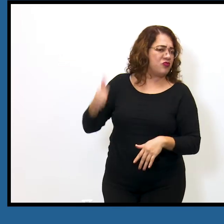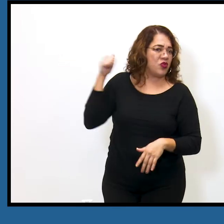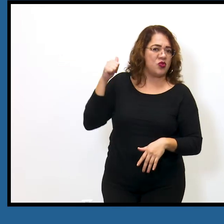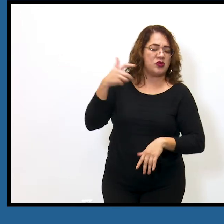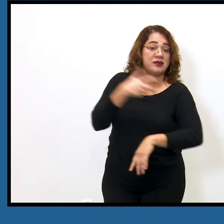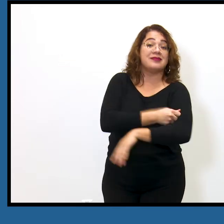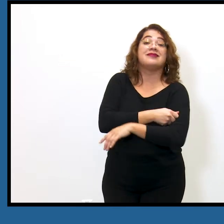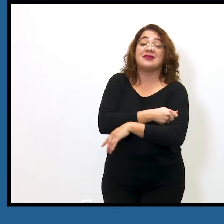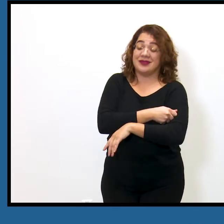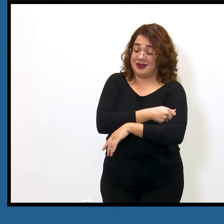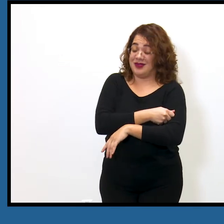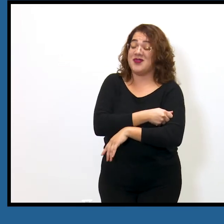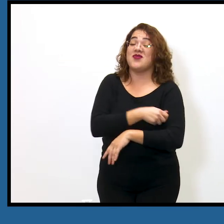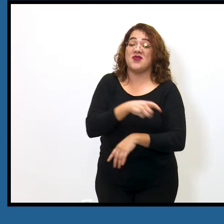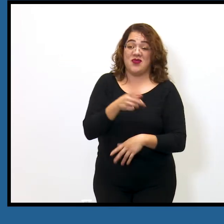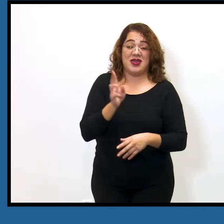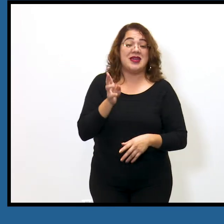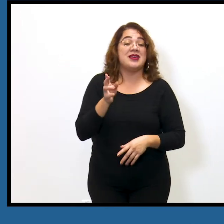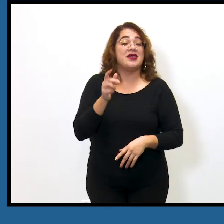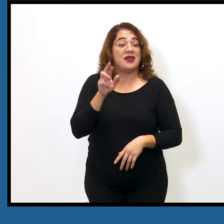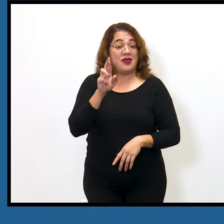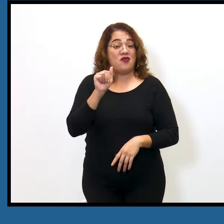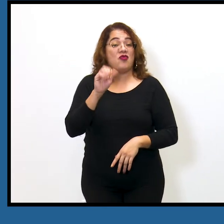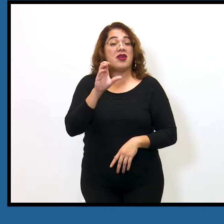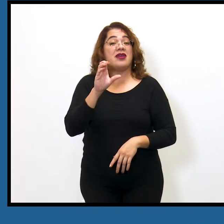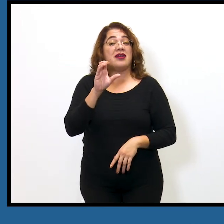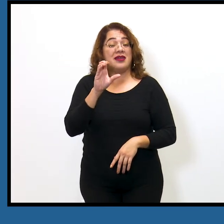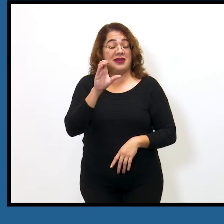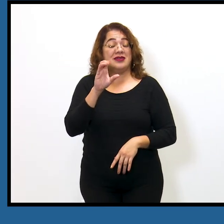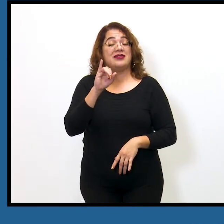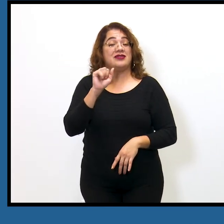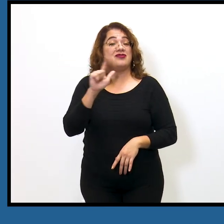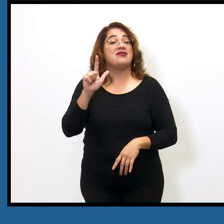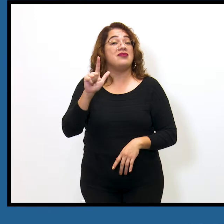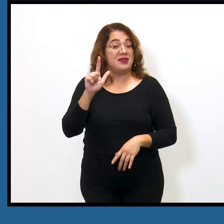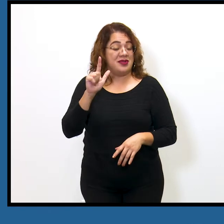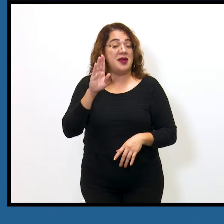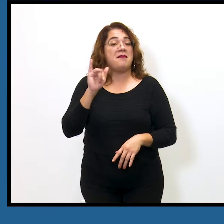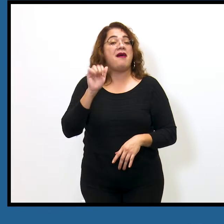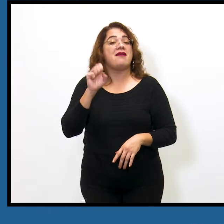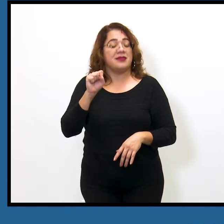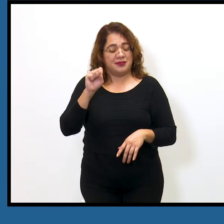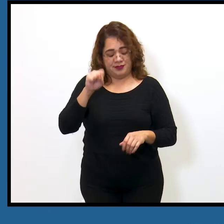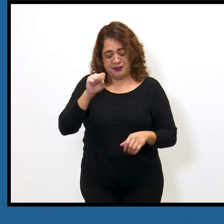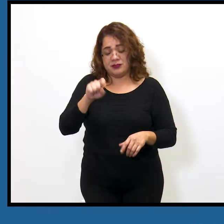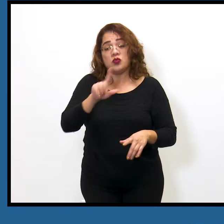to trust this process but you know those feelings are really they're real and they're valid. No one